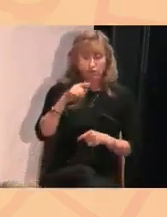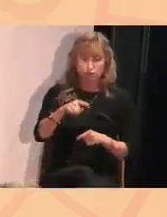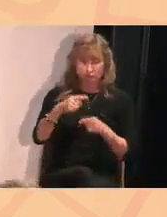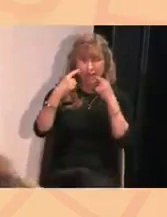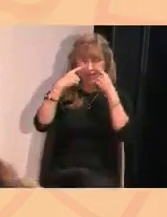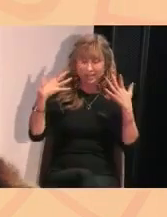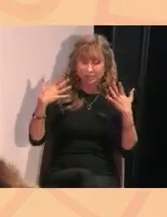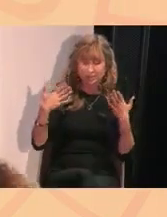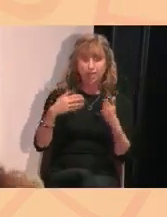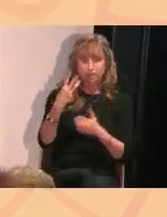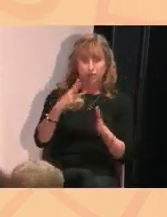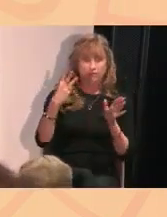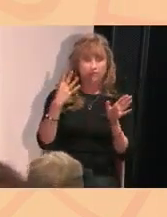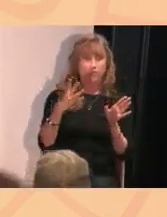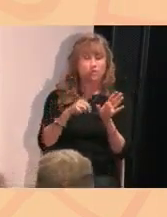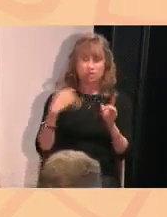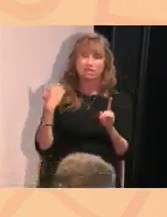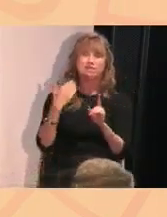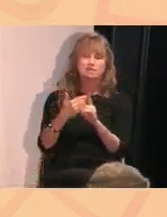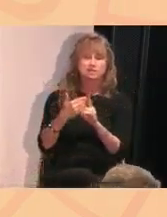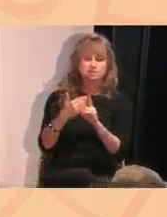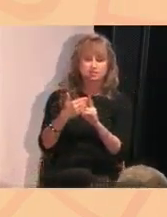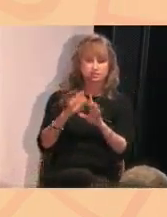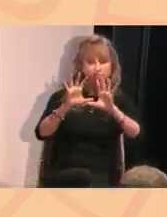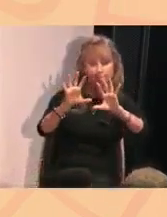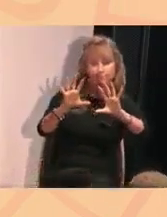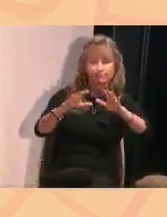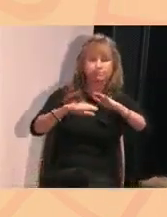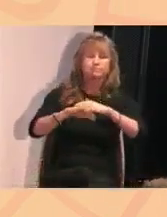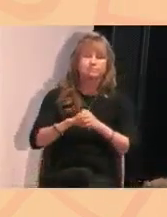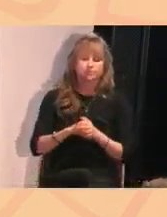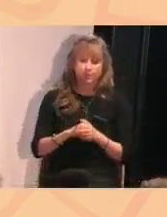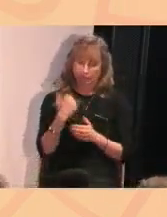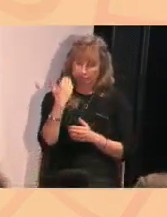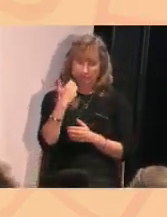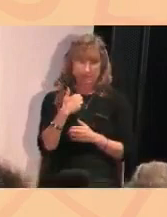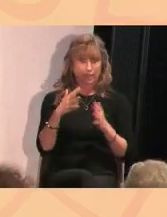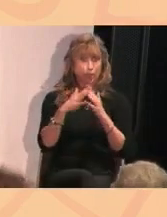log coffins for the Sydney Biennale. The sculpture has been on exhibit at the National